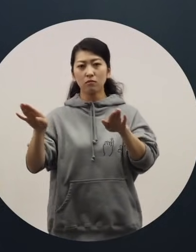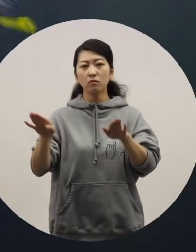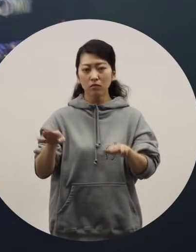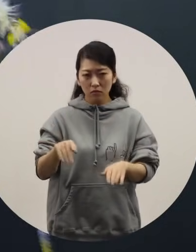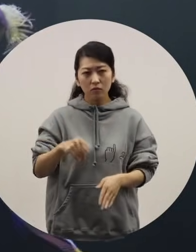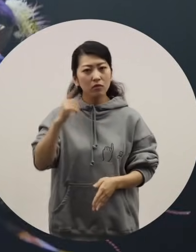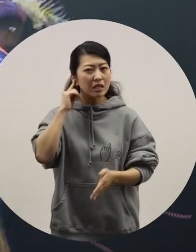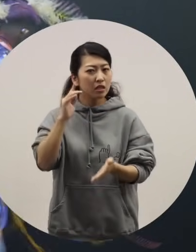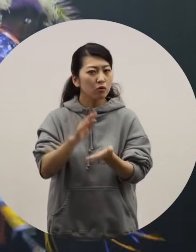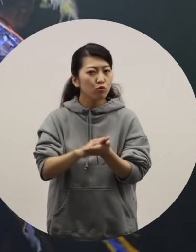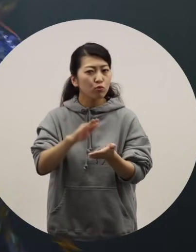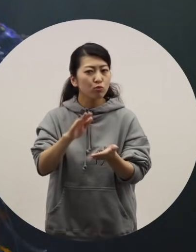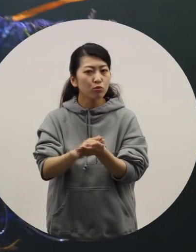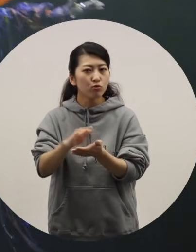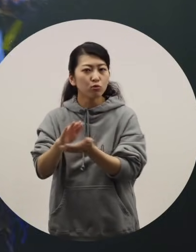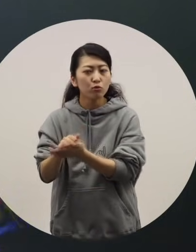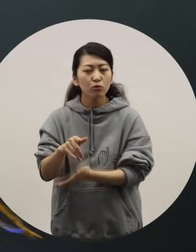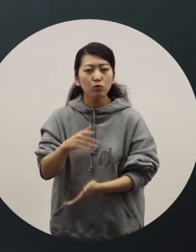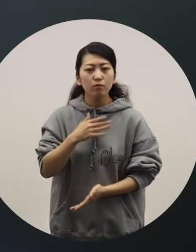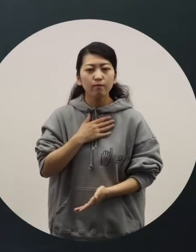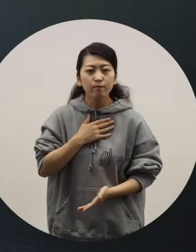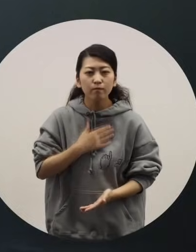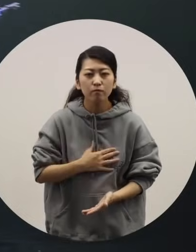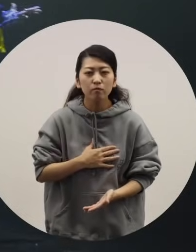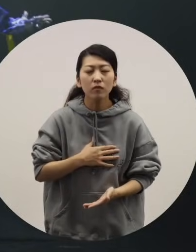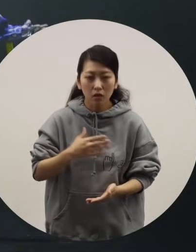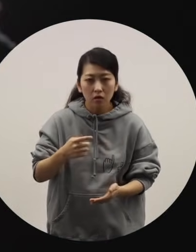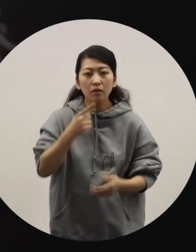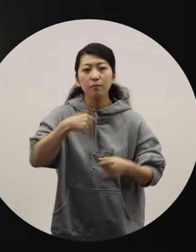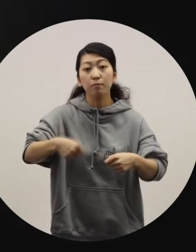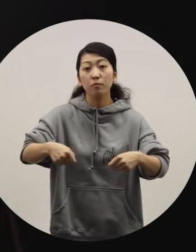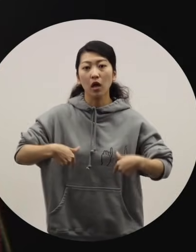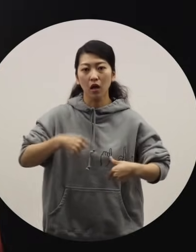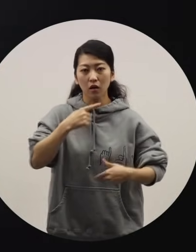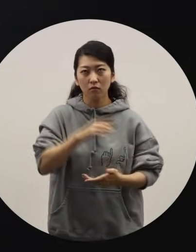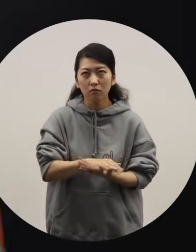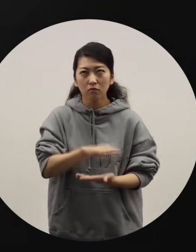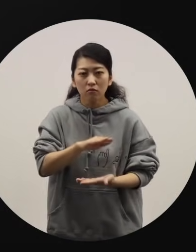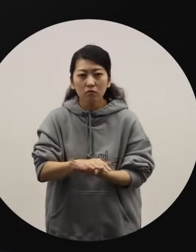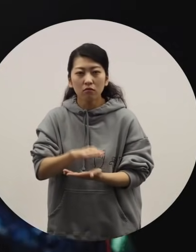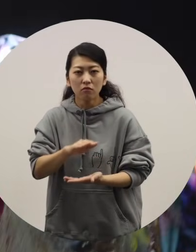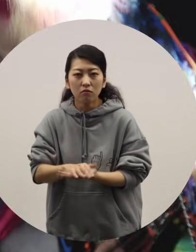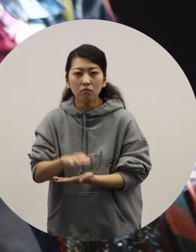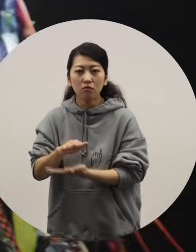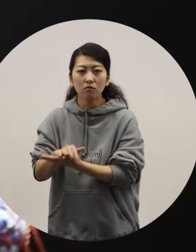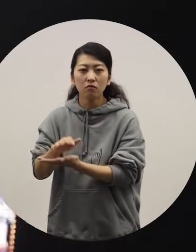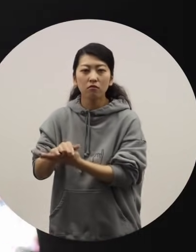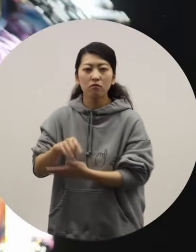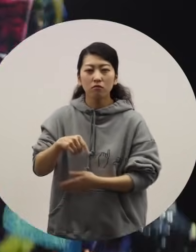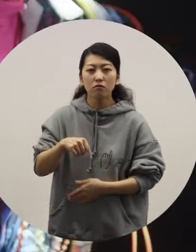I learned to keep rhythm at first.